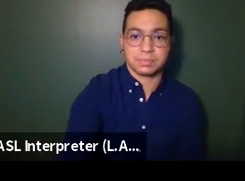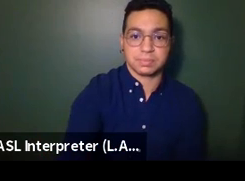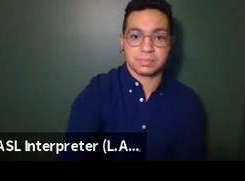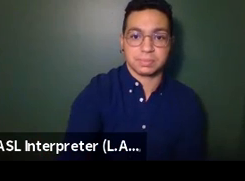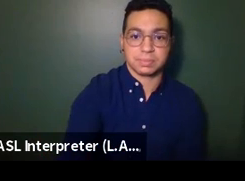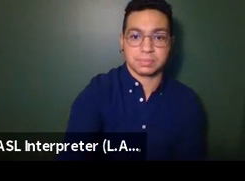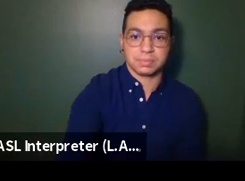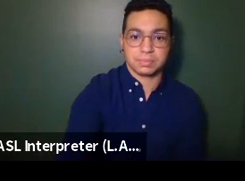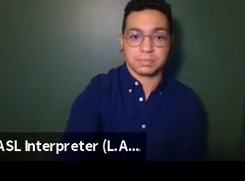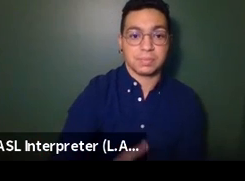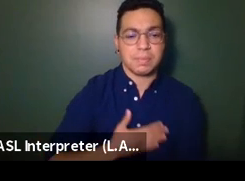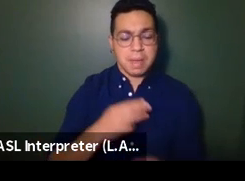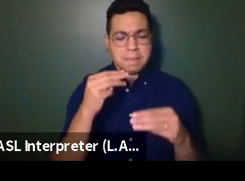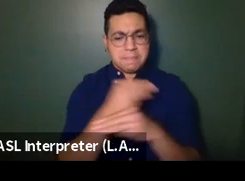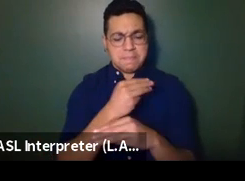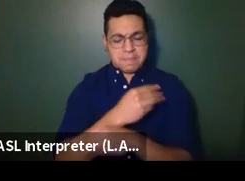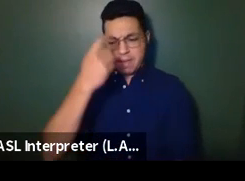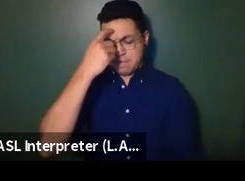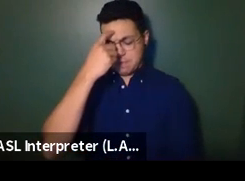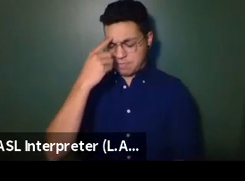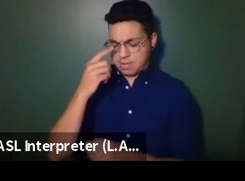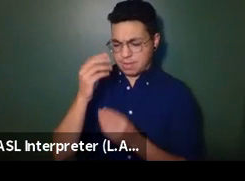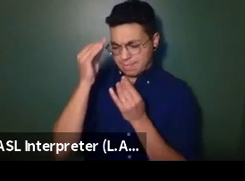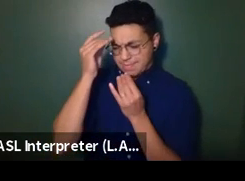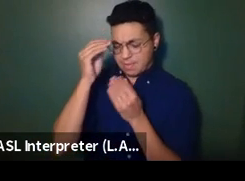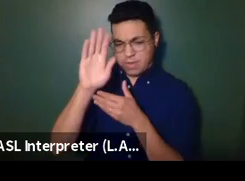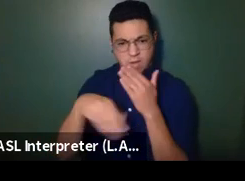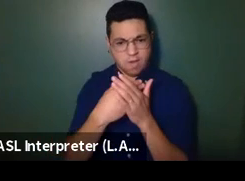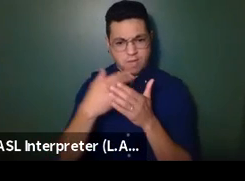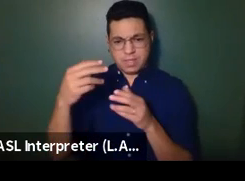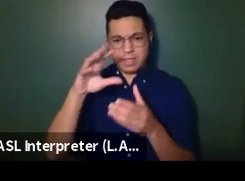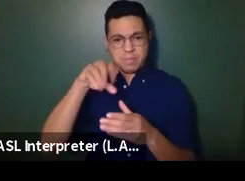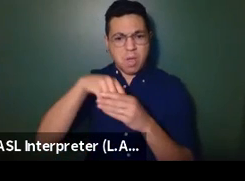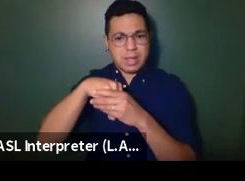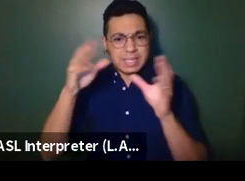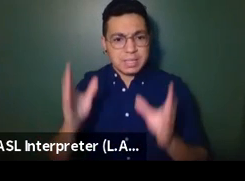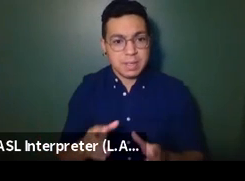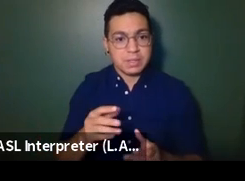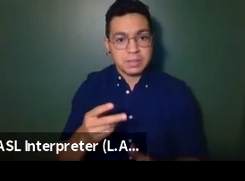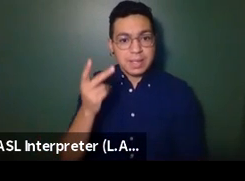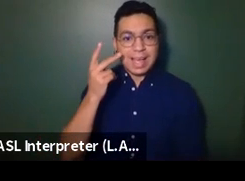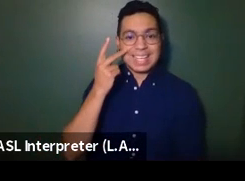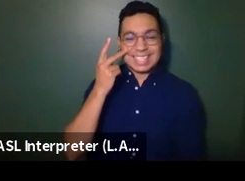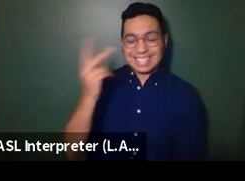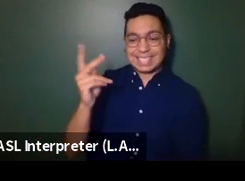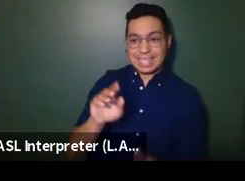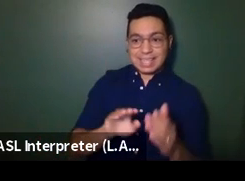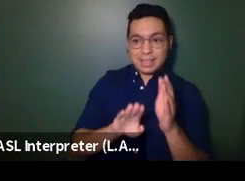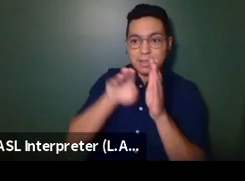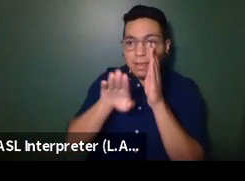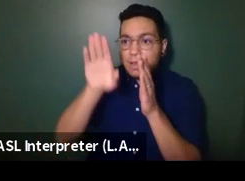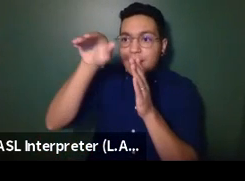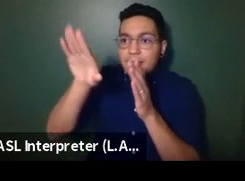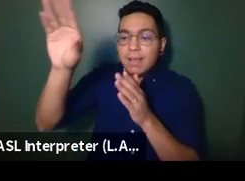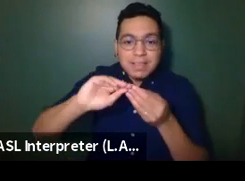Jeff Crawford: My math brain is saying all of these participants coming in and watching the graph go up and up, which is quite fun to see. We're going to have a great crew again today.